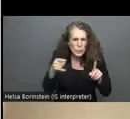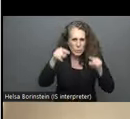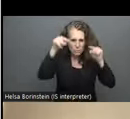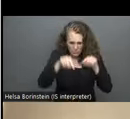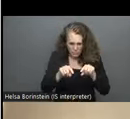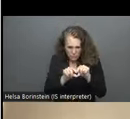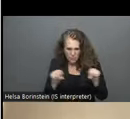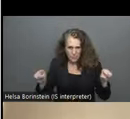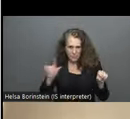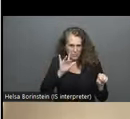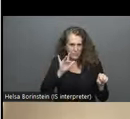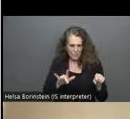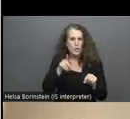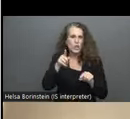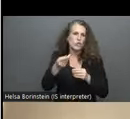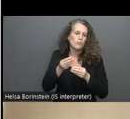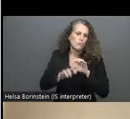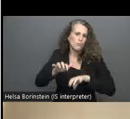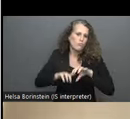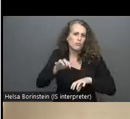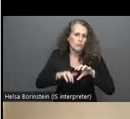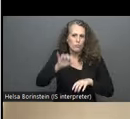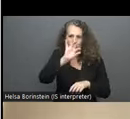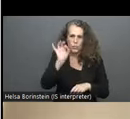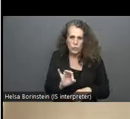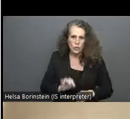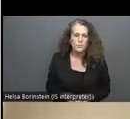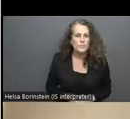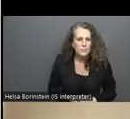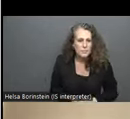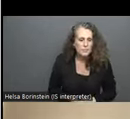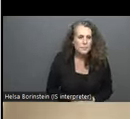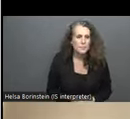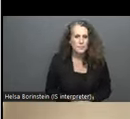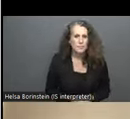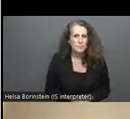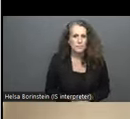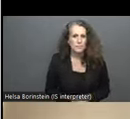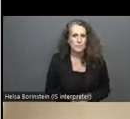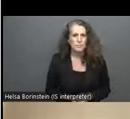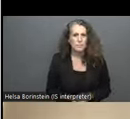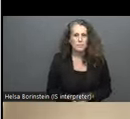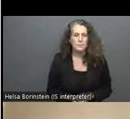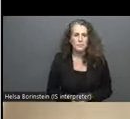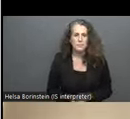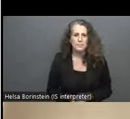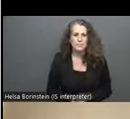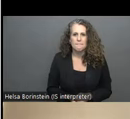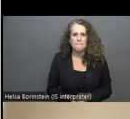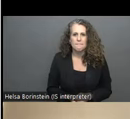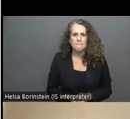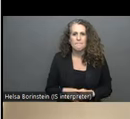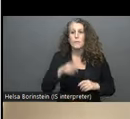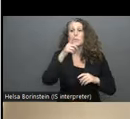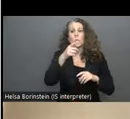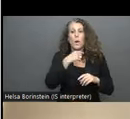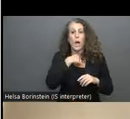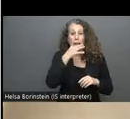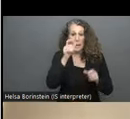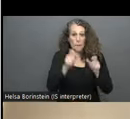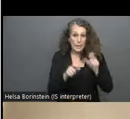14:46:53 Dr respective with Tom power to the set minute it impossibly this activity with